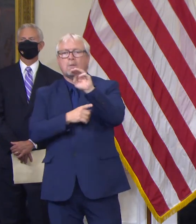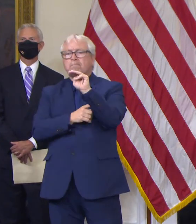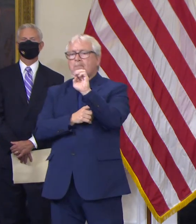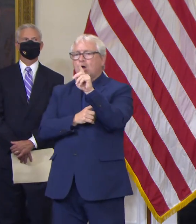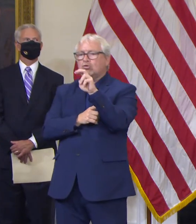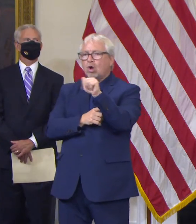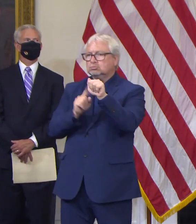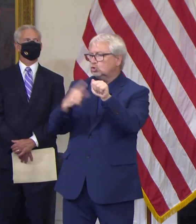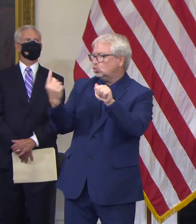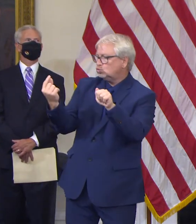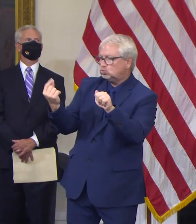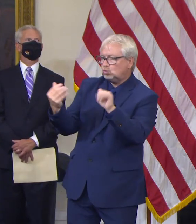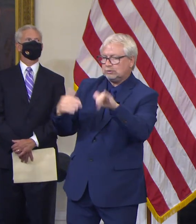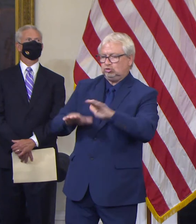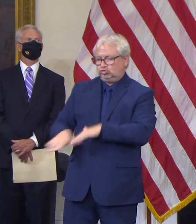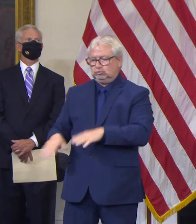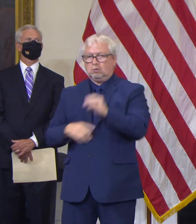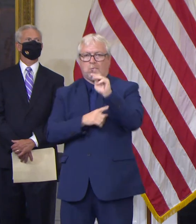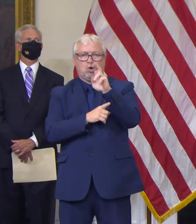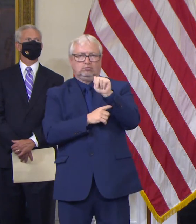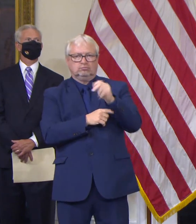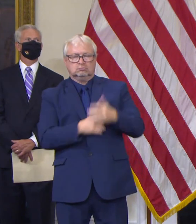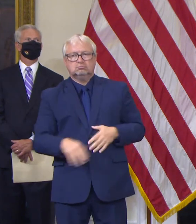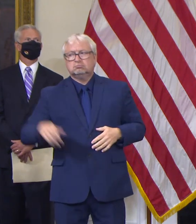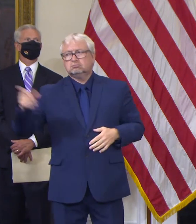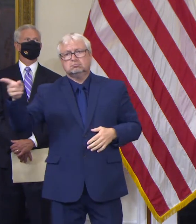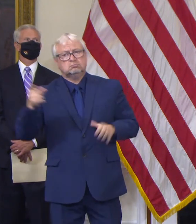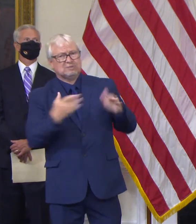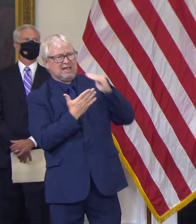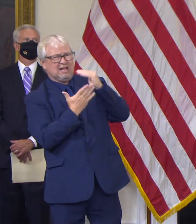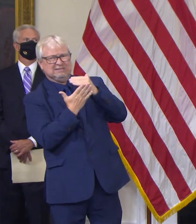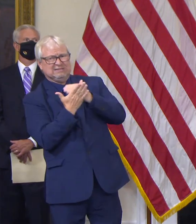for why. (Question off mic). I can only go by what they put out.